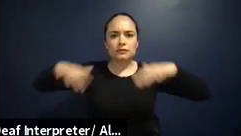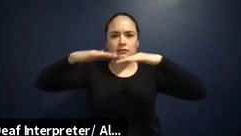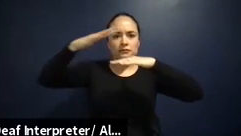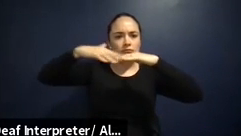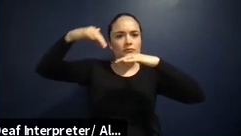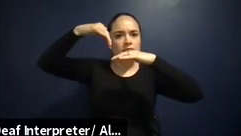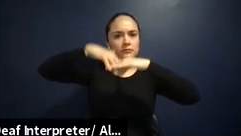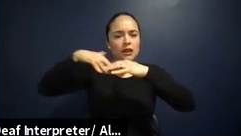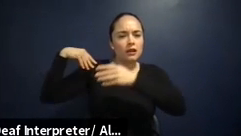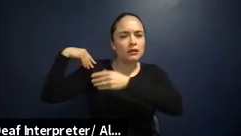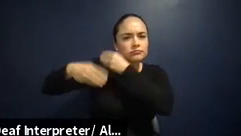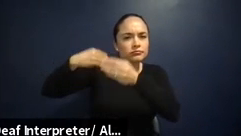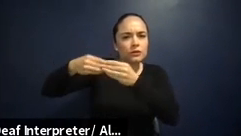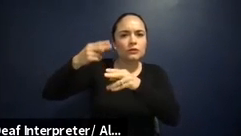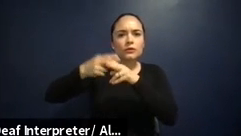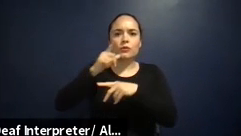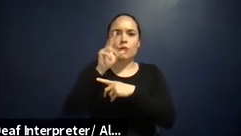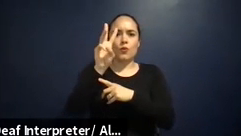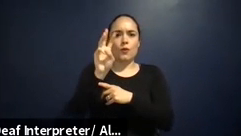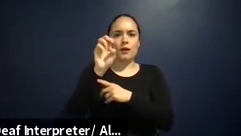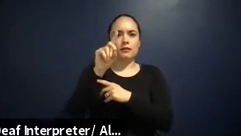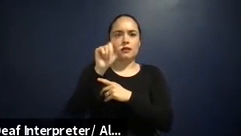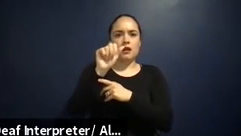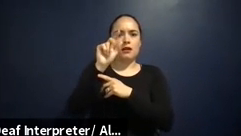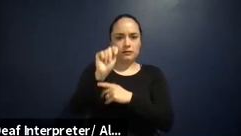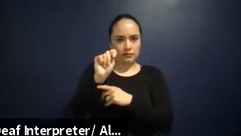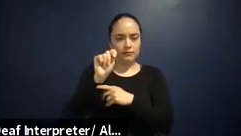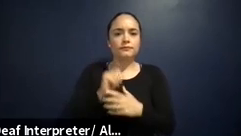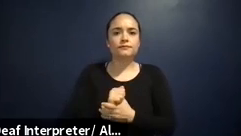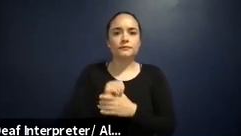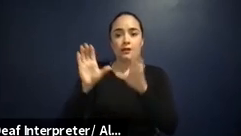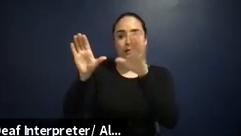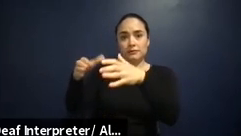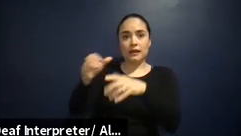the Haudenosaunee confederacy and the Anishinabek Nation, including the Mississaugas of the Credit